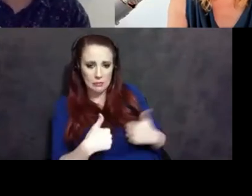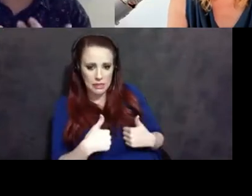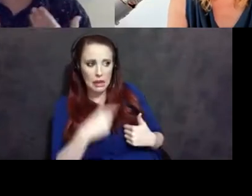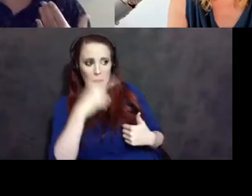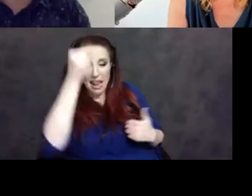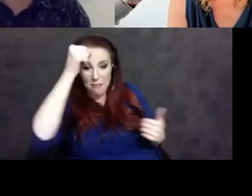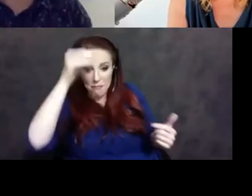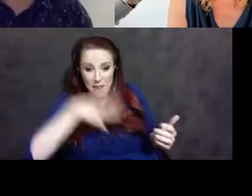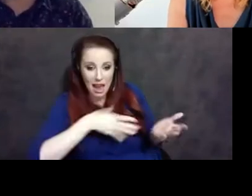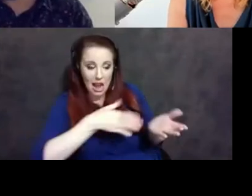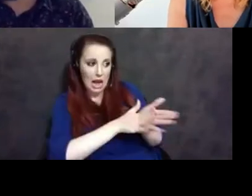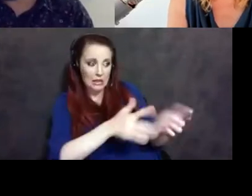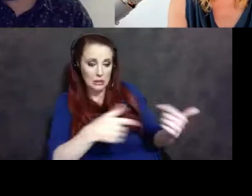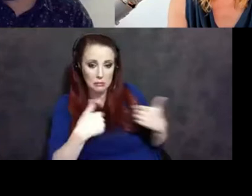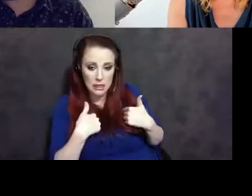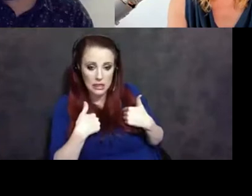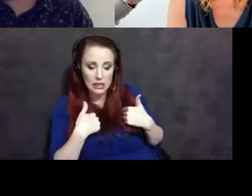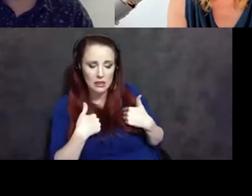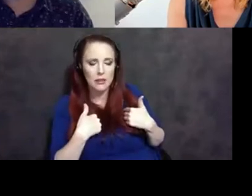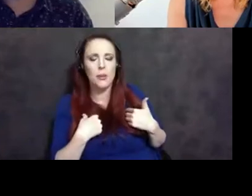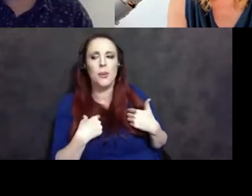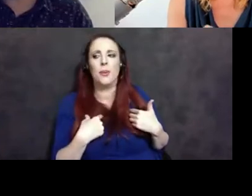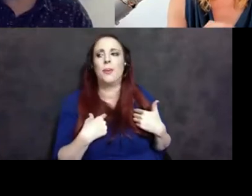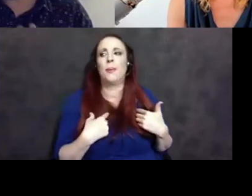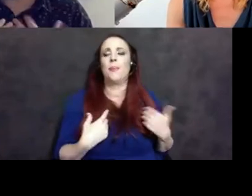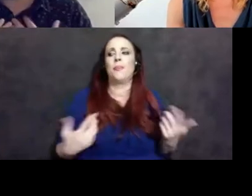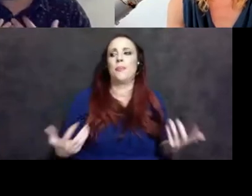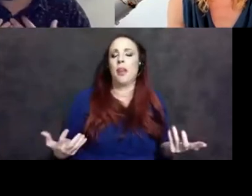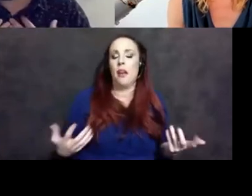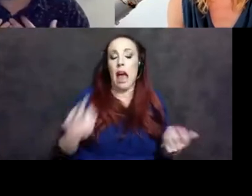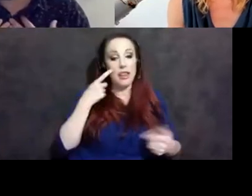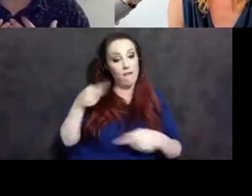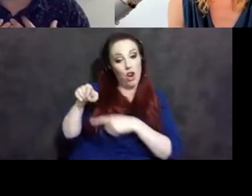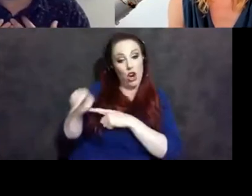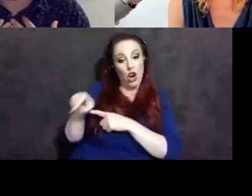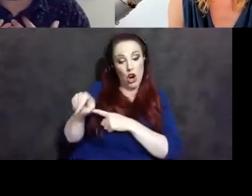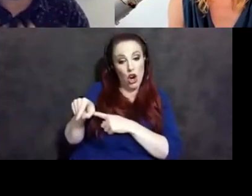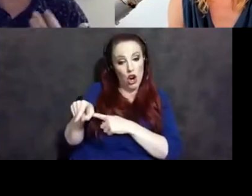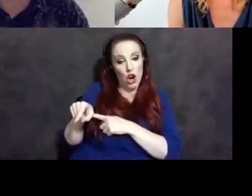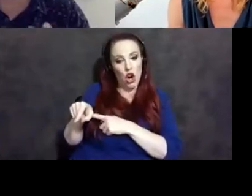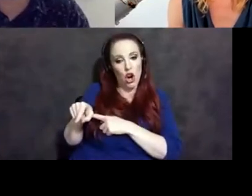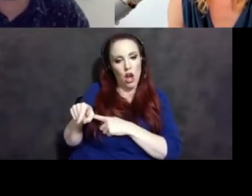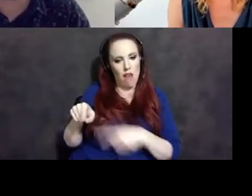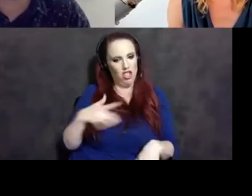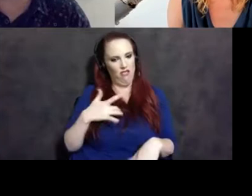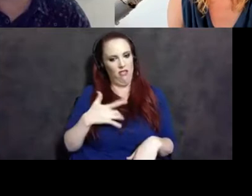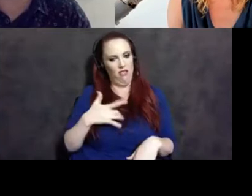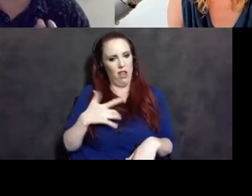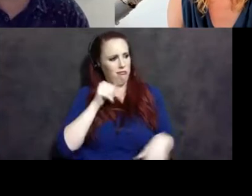And I think this is where for her, I'm pretty sure it felt unacceptable that she was reminded